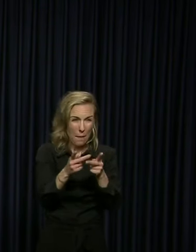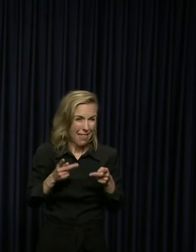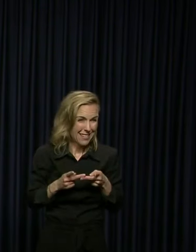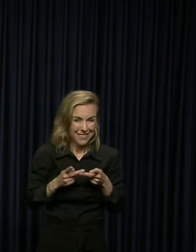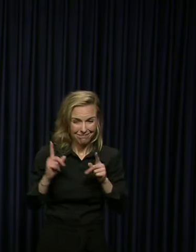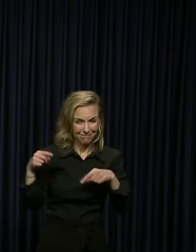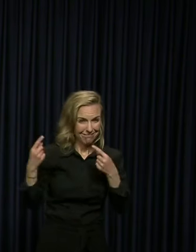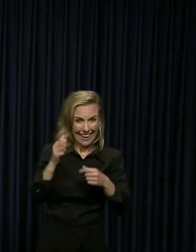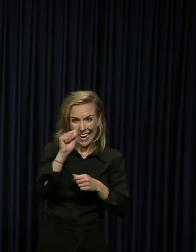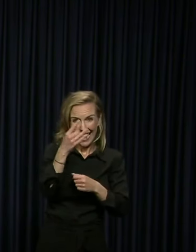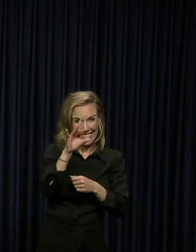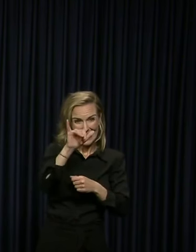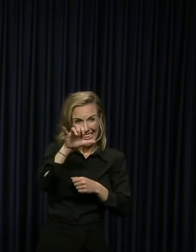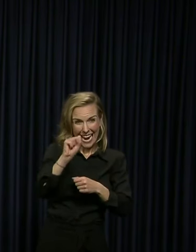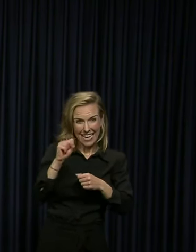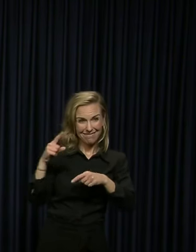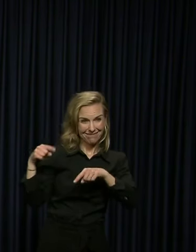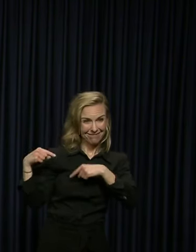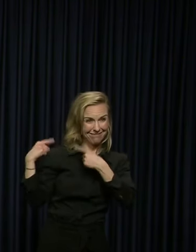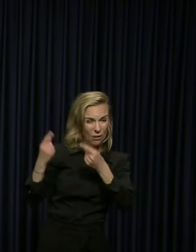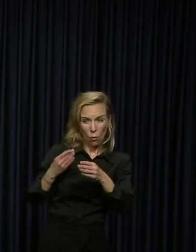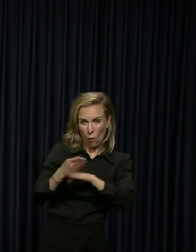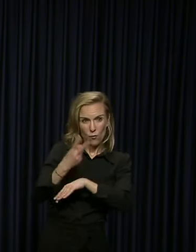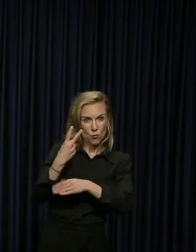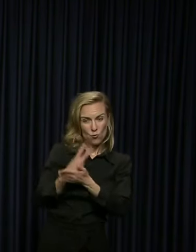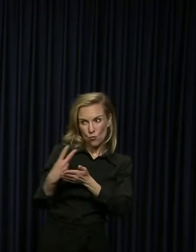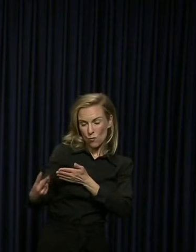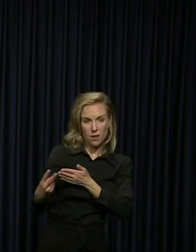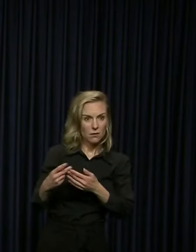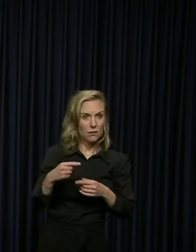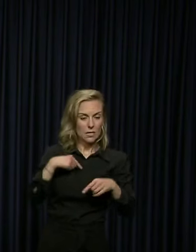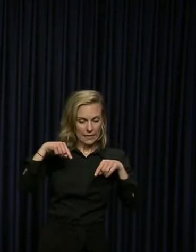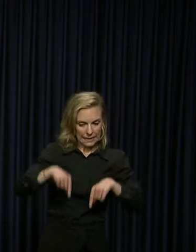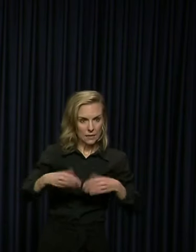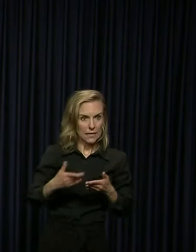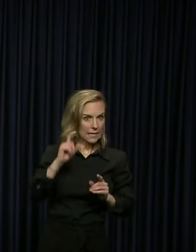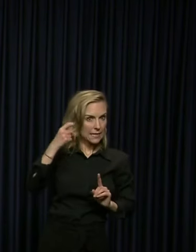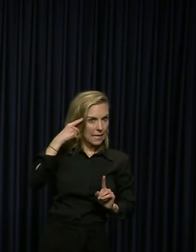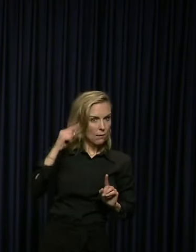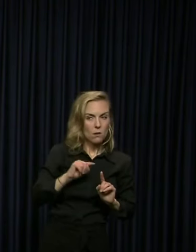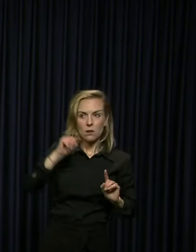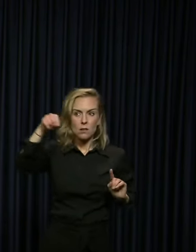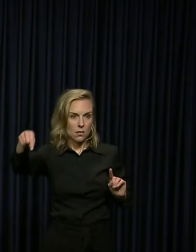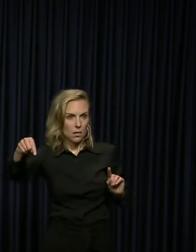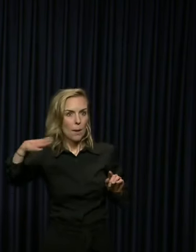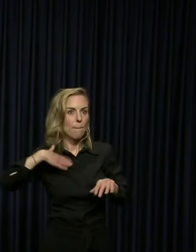PPE, IT DOESN'T COME. WELL, CERTAINLY THE N95 MASKS